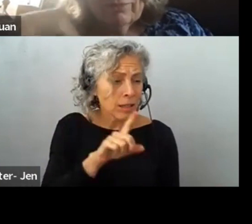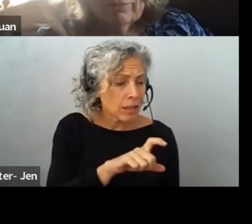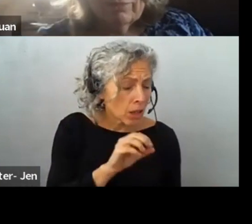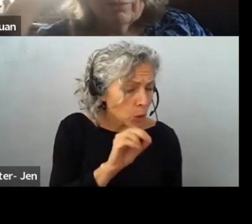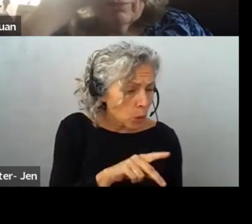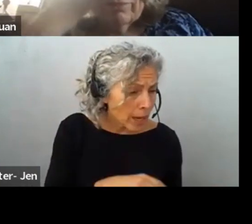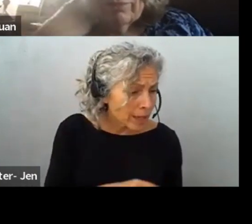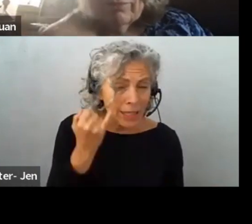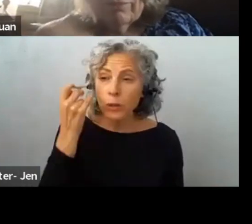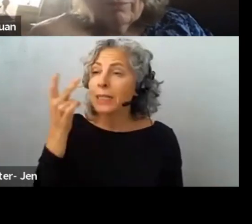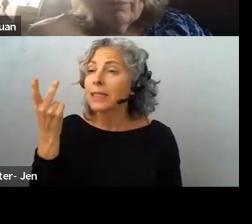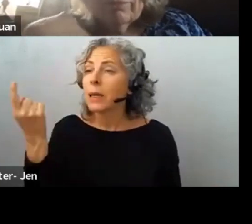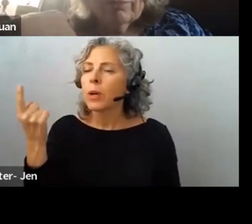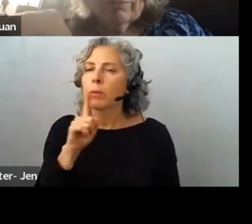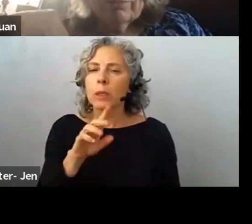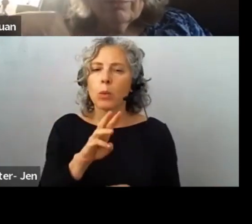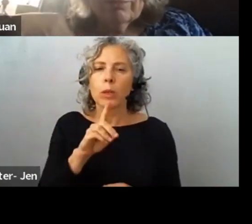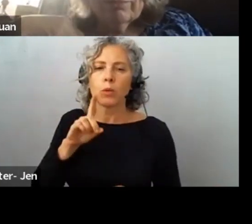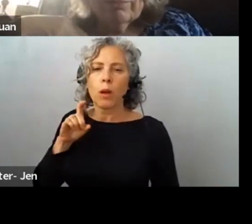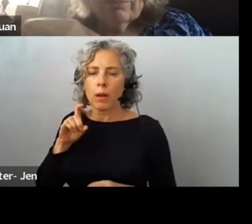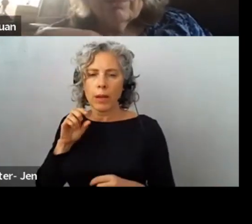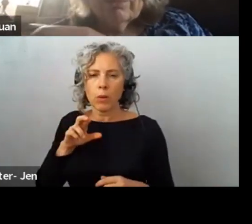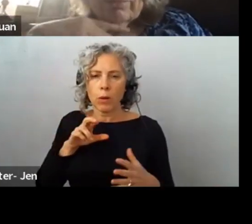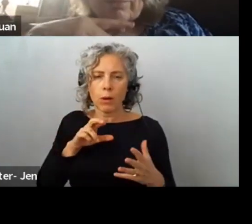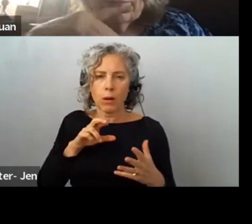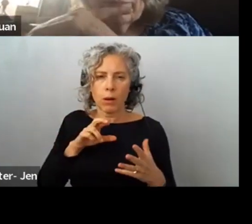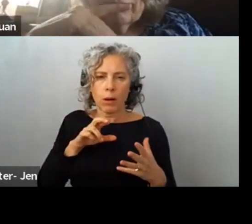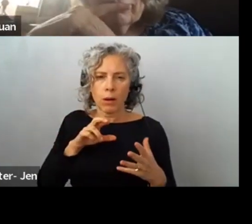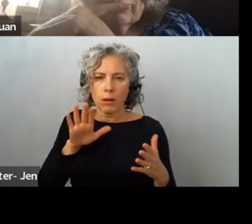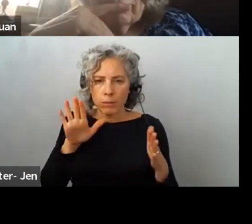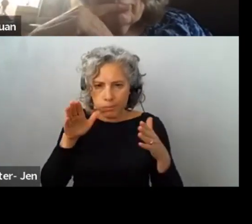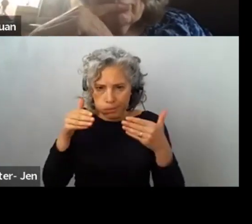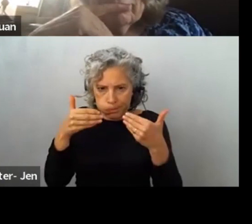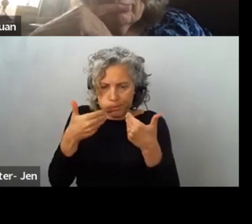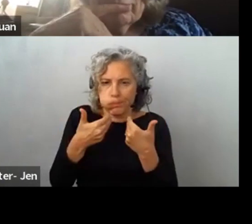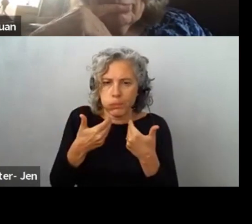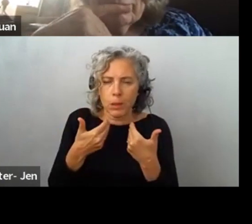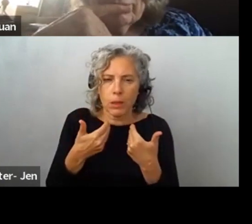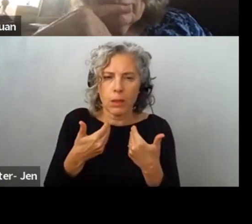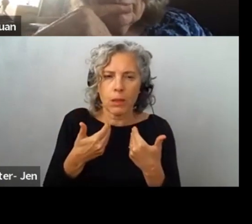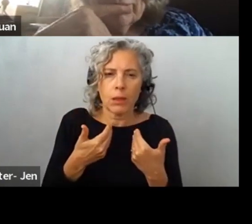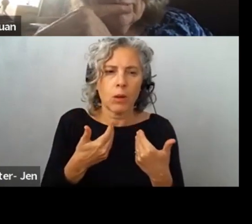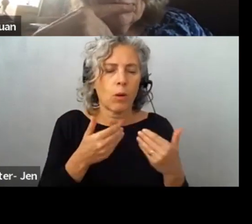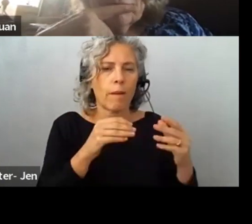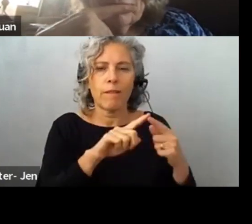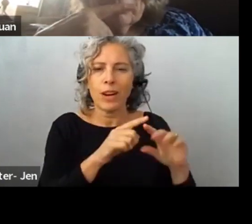if you see someone withdrawing, from from, if you see people withdrawing from their friend group and start spending all